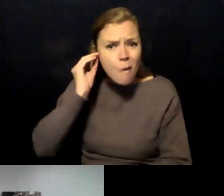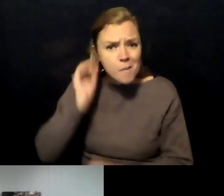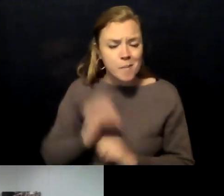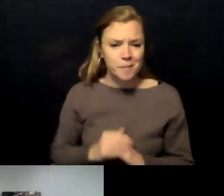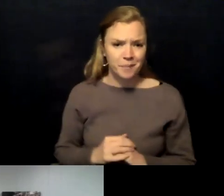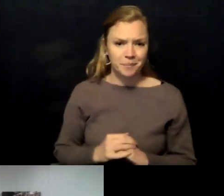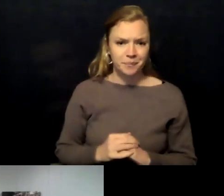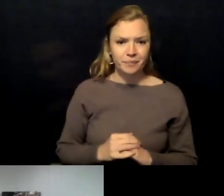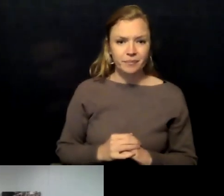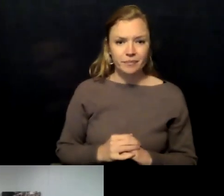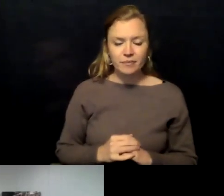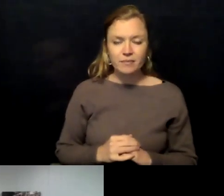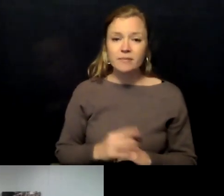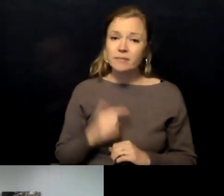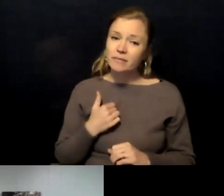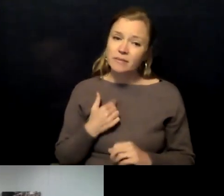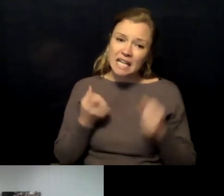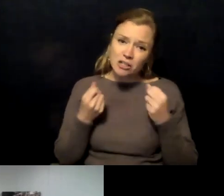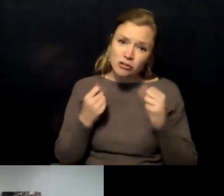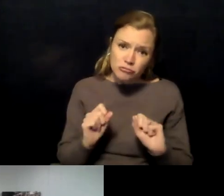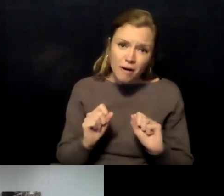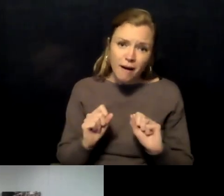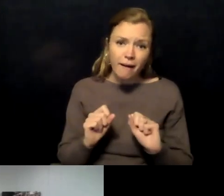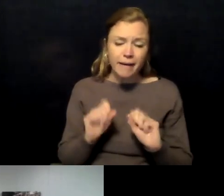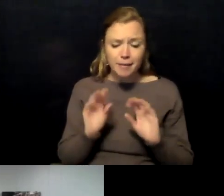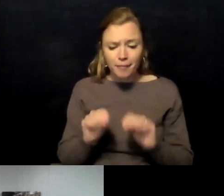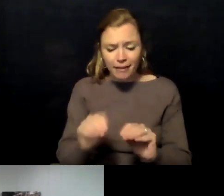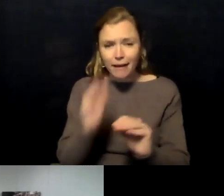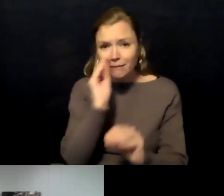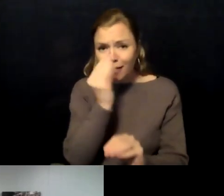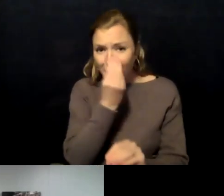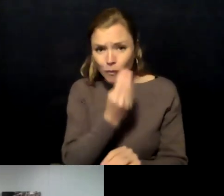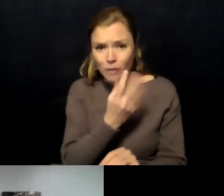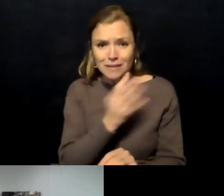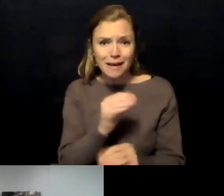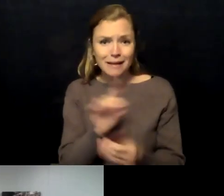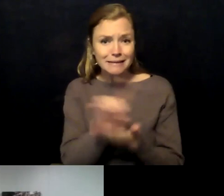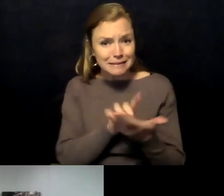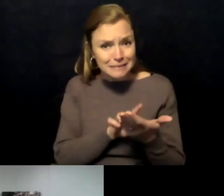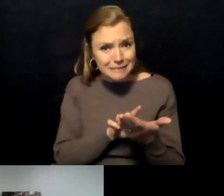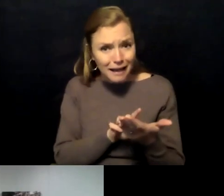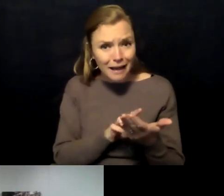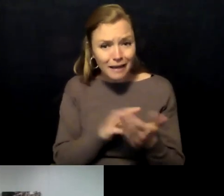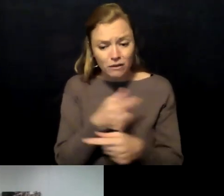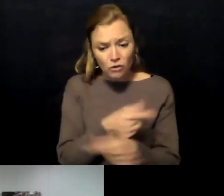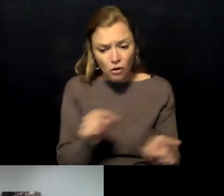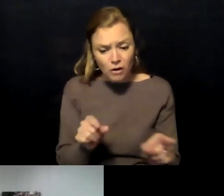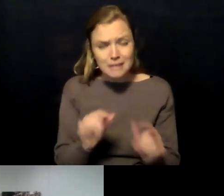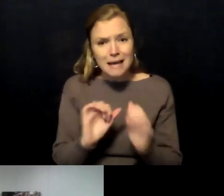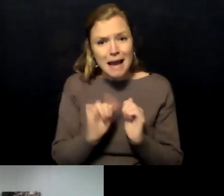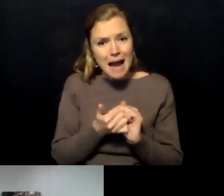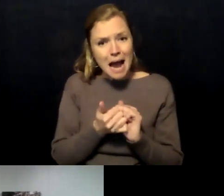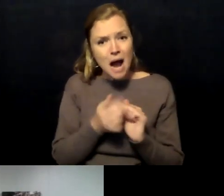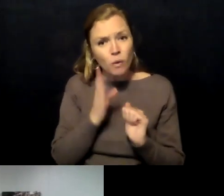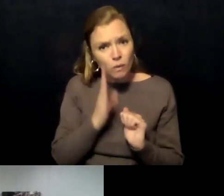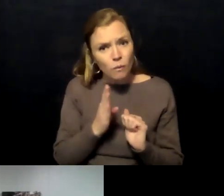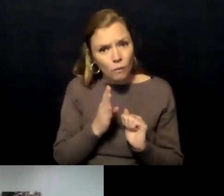I try to plant flowers and design our gardens in a way that's going to benefit